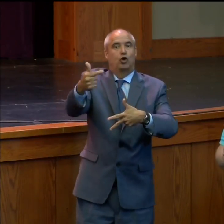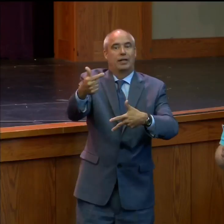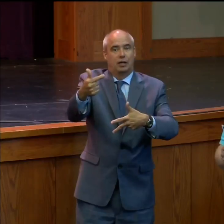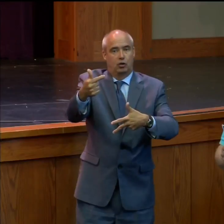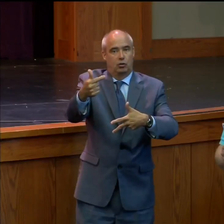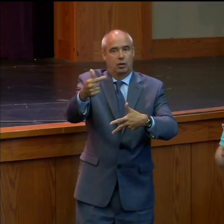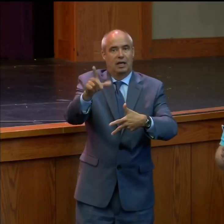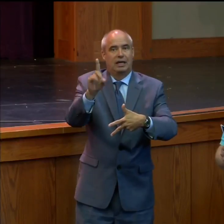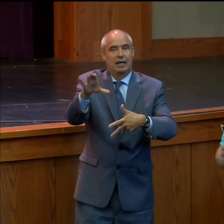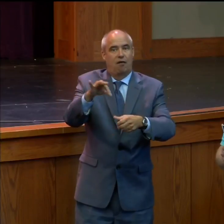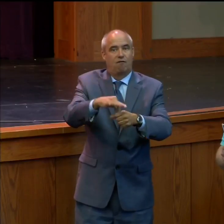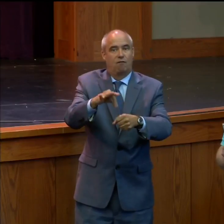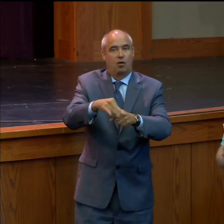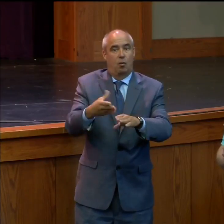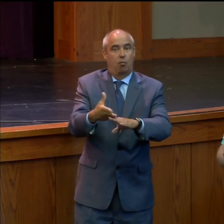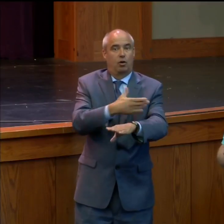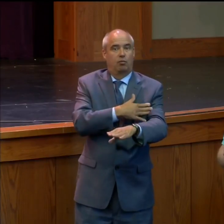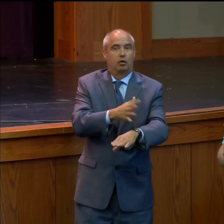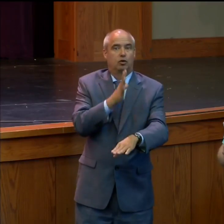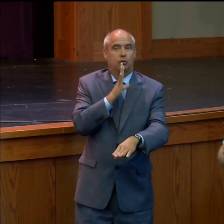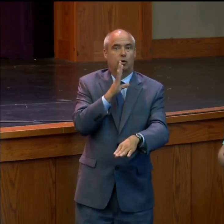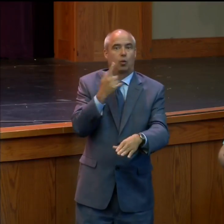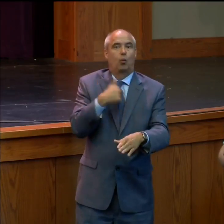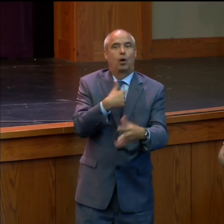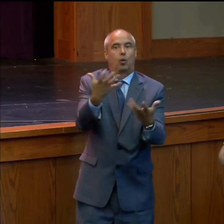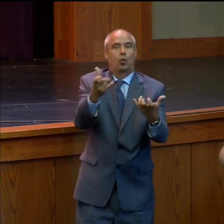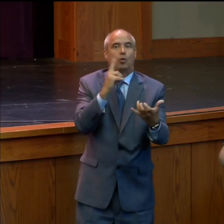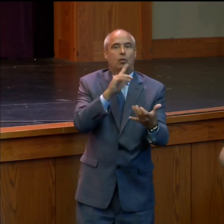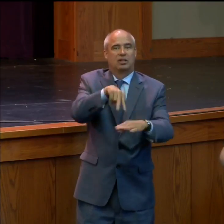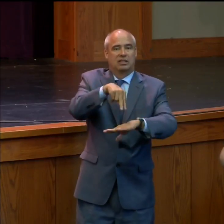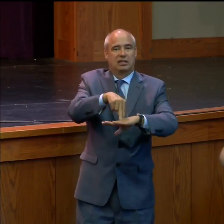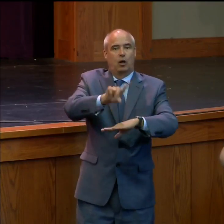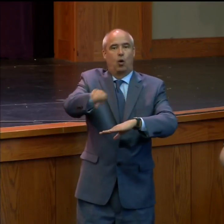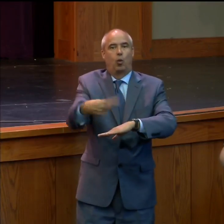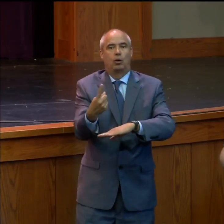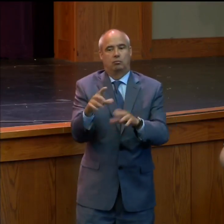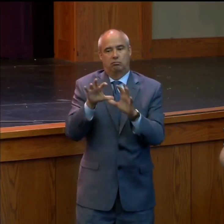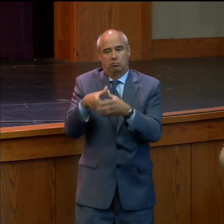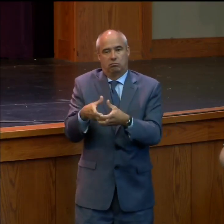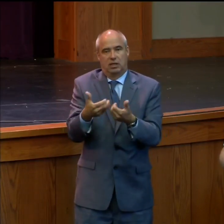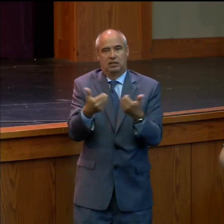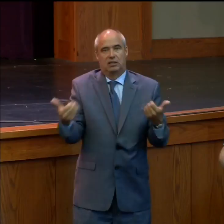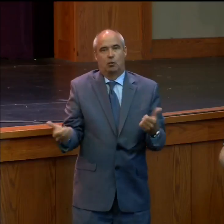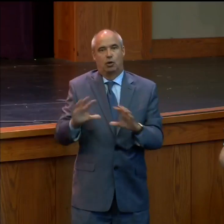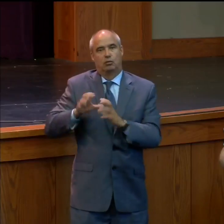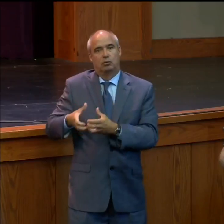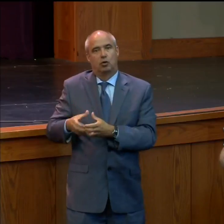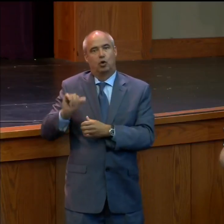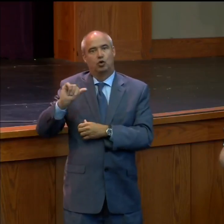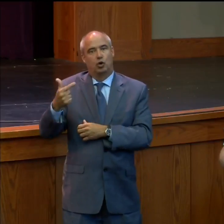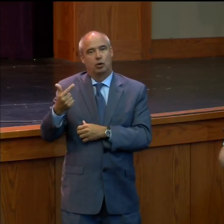D.C. VOTERS HAVE PREVIOUSLY SPOKEN. WE WANT A STAND ALONE ELECTED ATTORNEY GENERAL WITH CLEAR